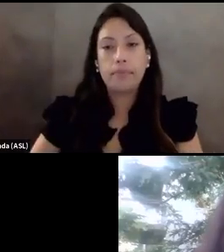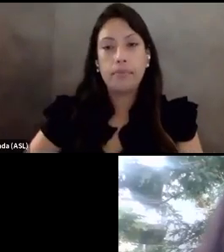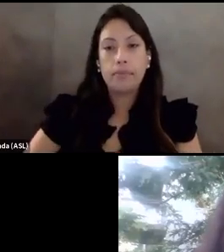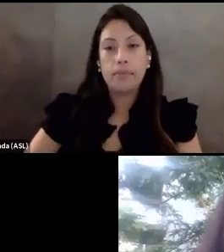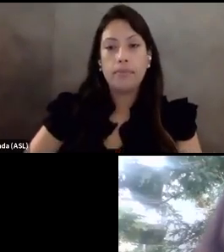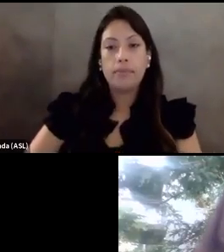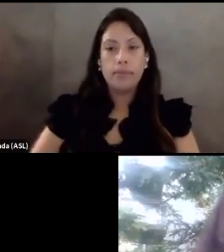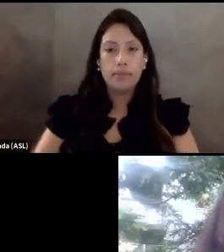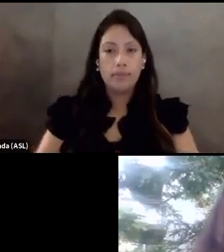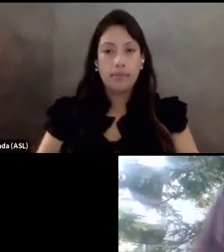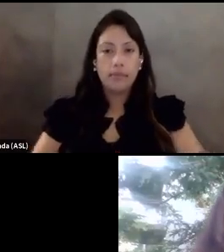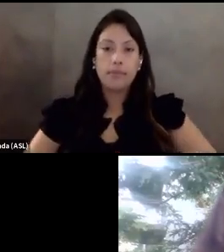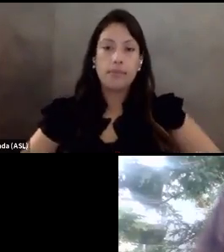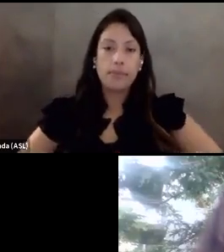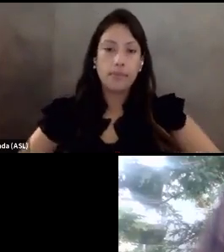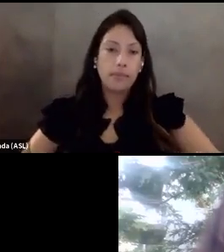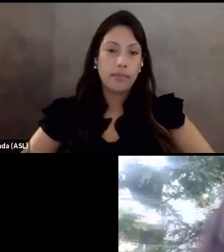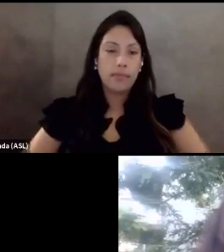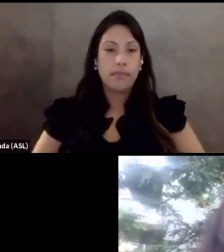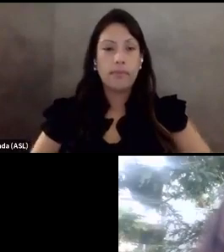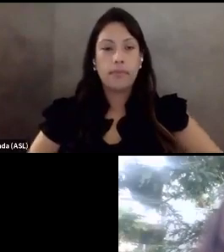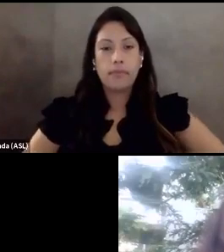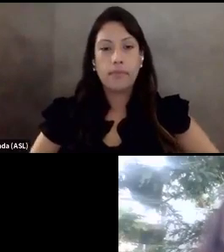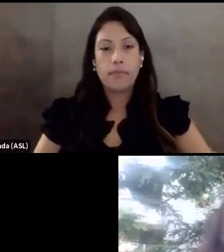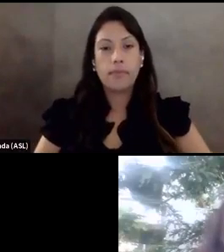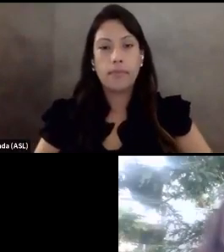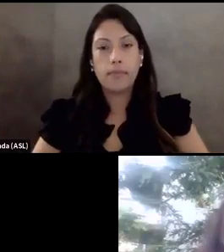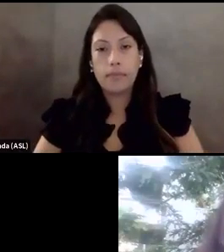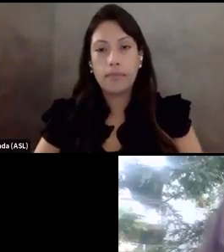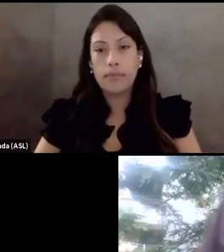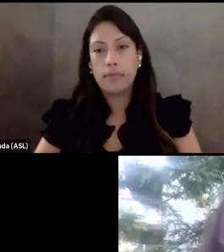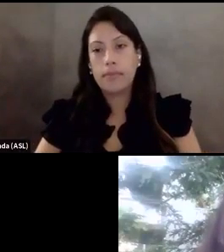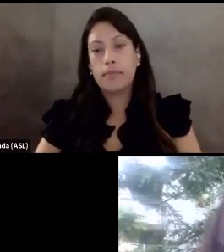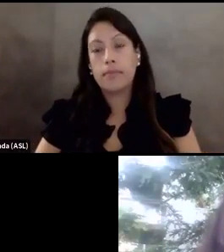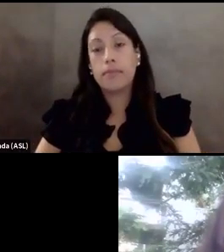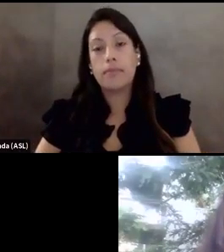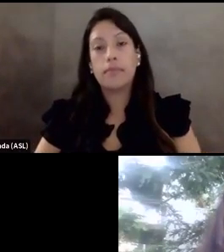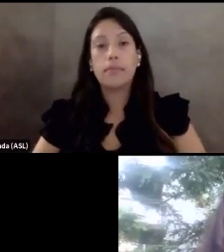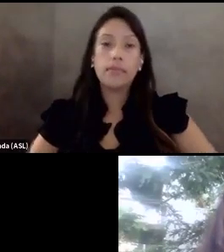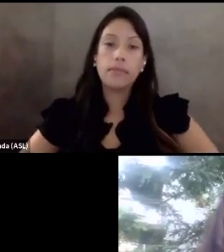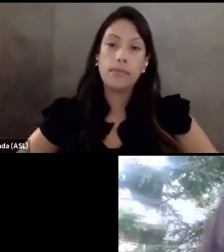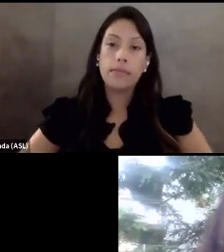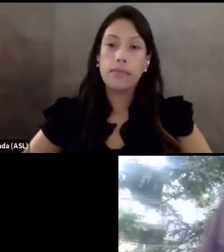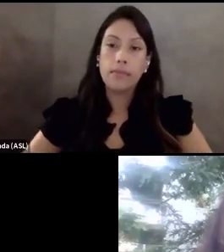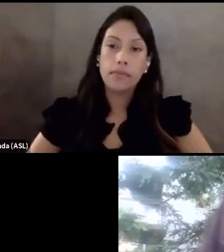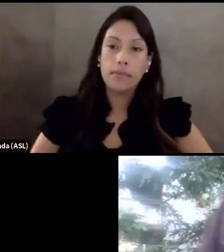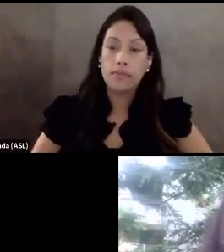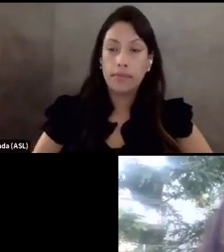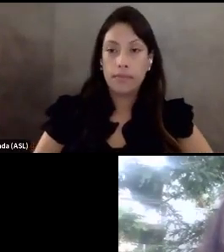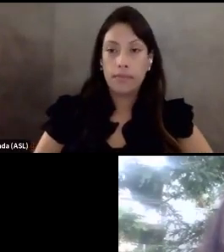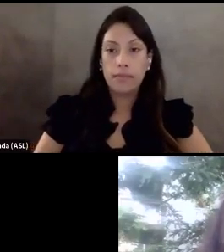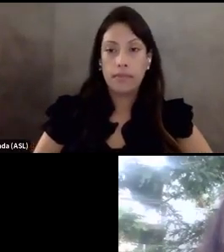OK, this is a we have a question here. Can you explain, Dr.